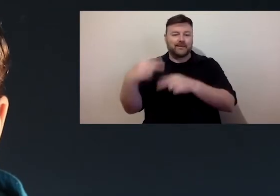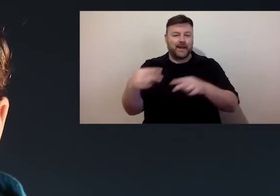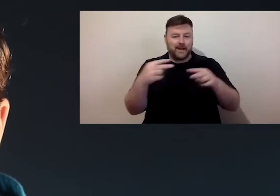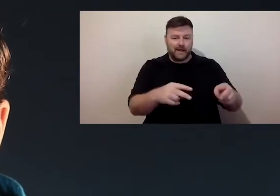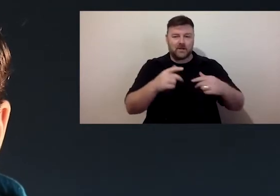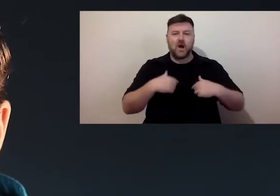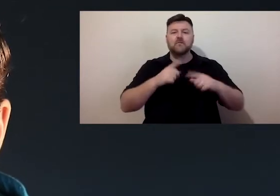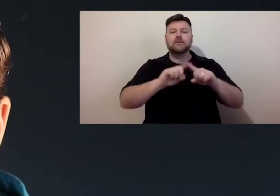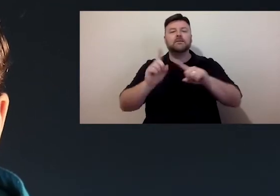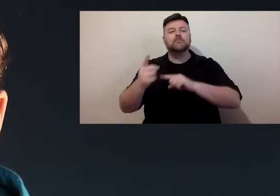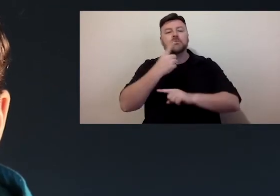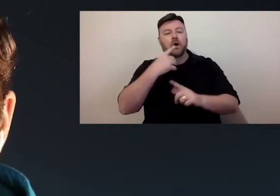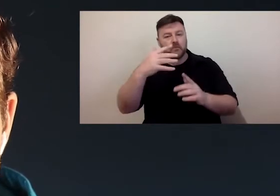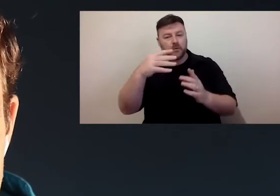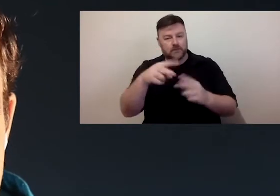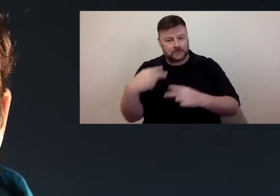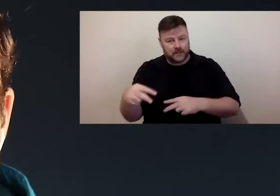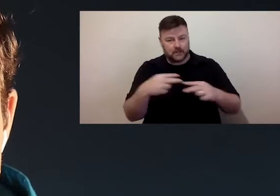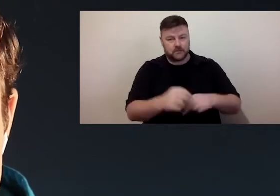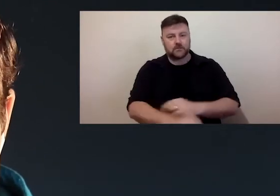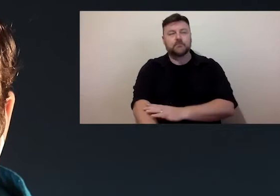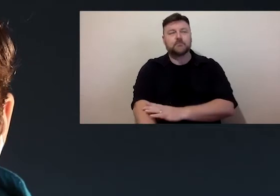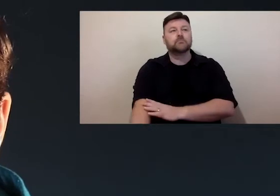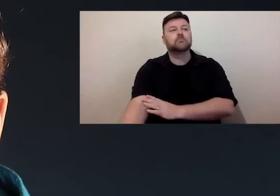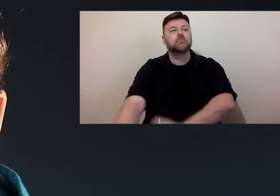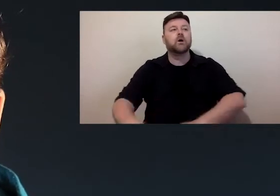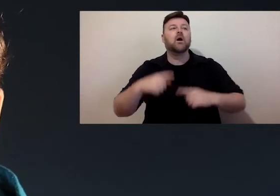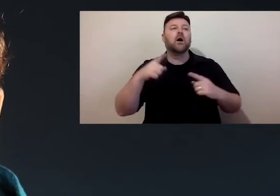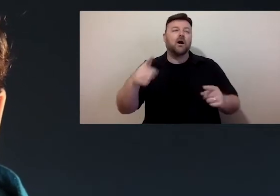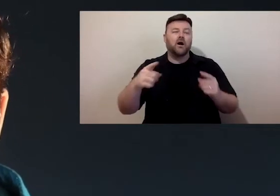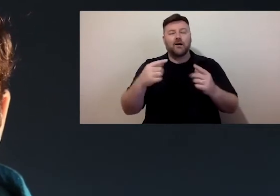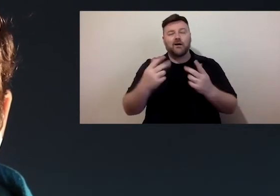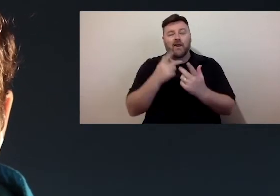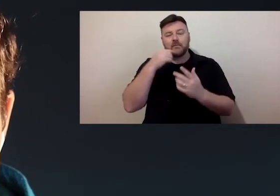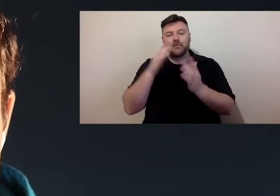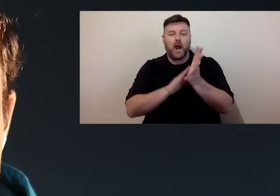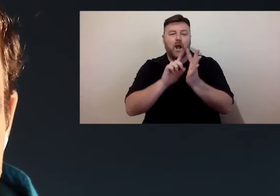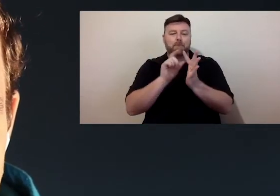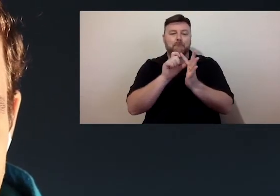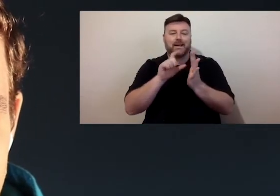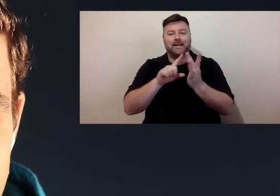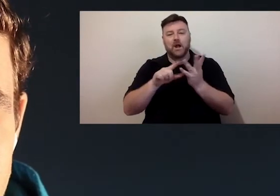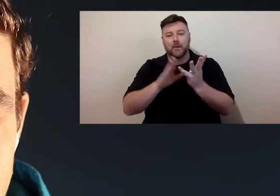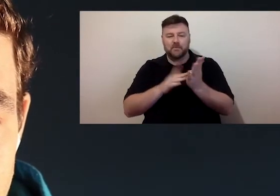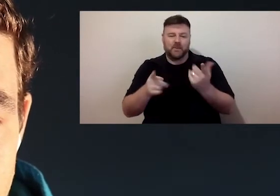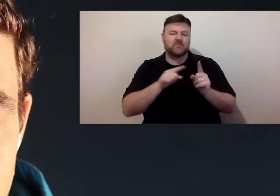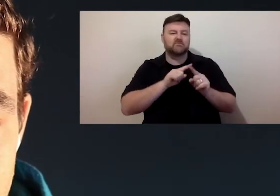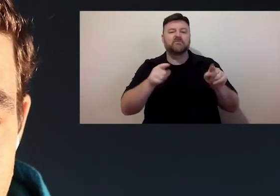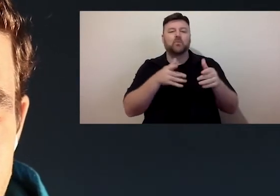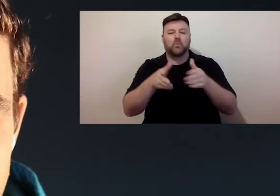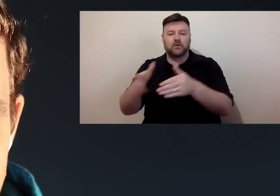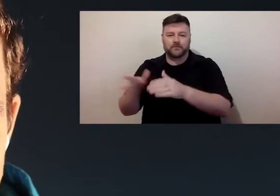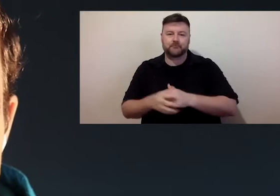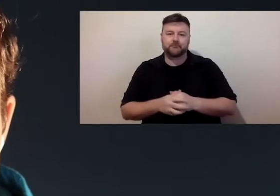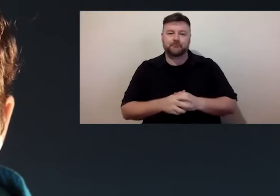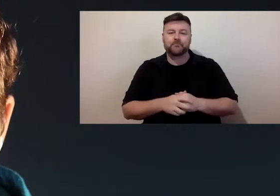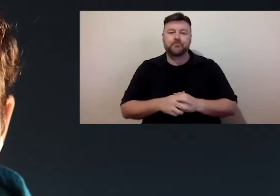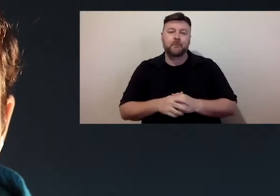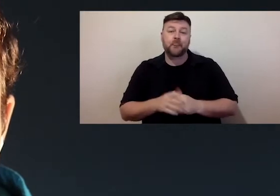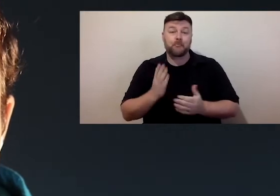I know that artists use the word "mediums" but, at the